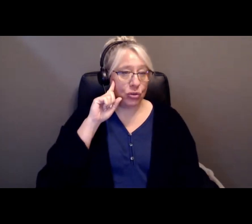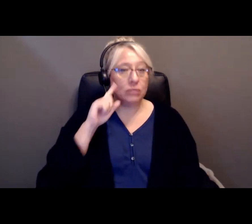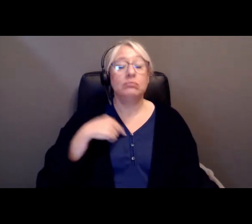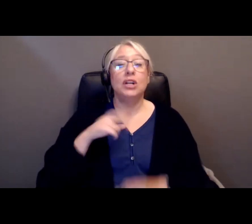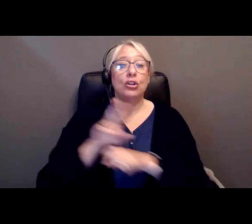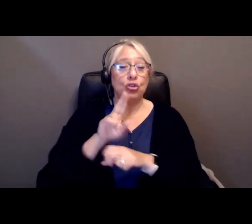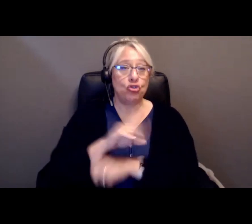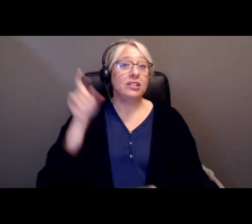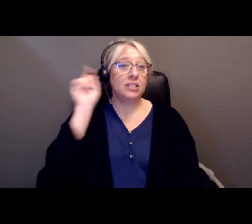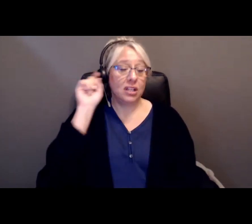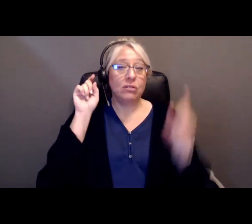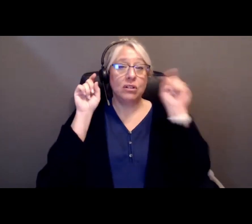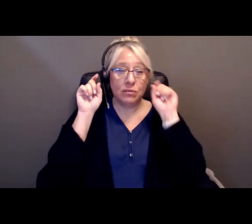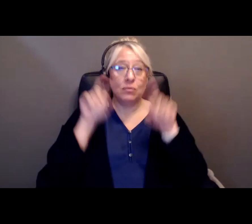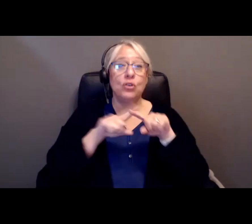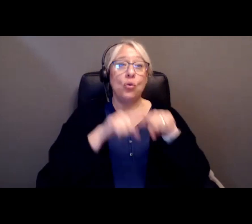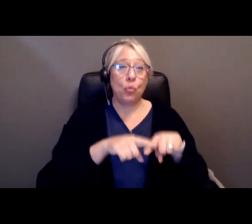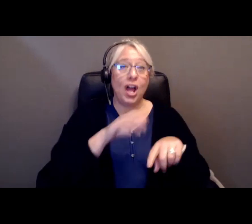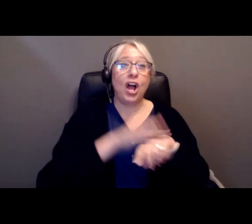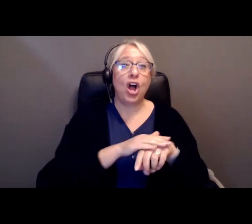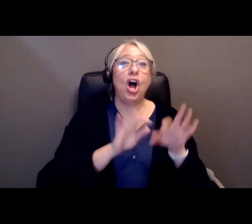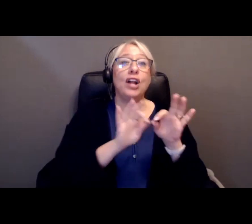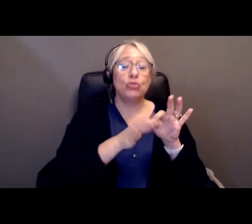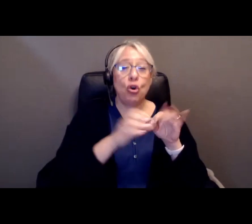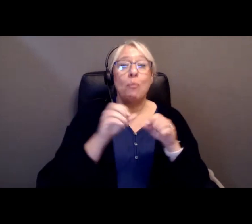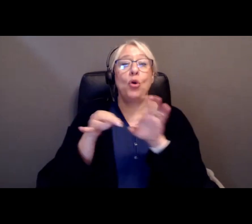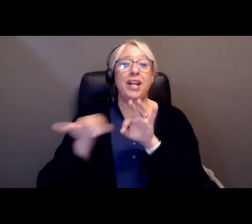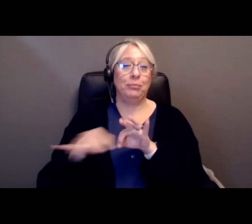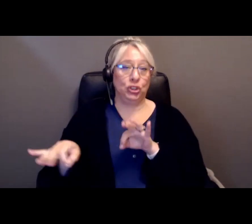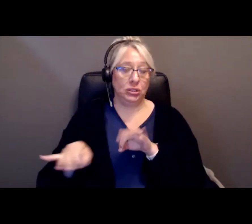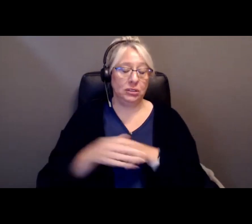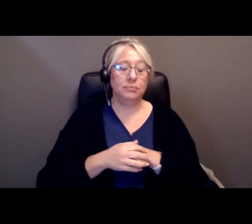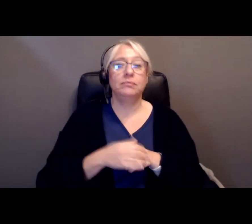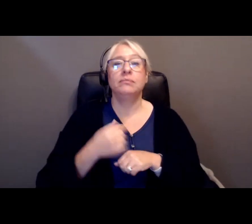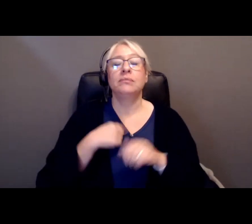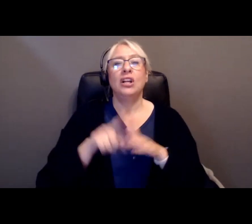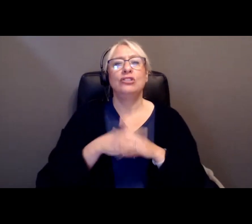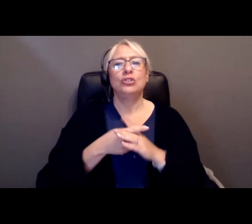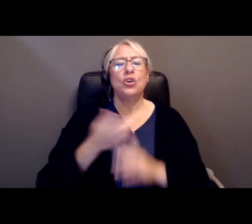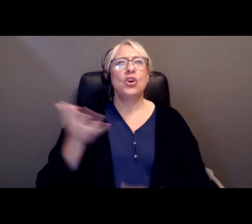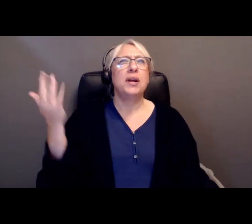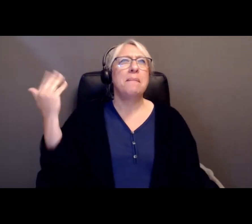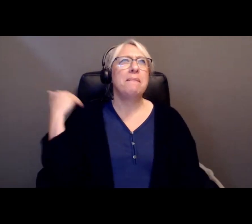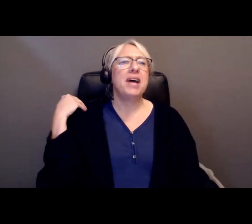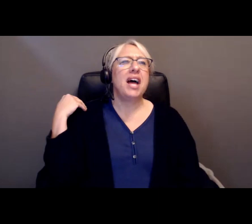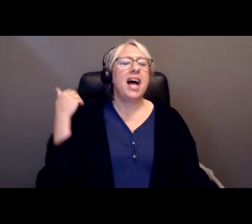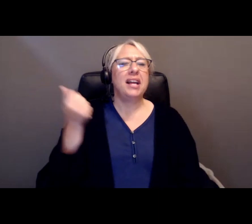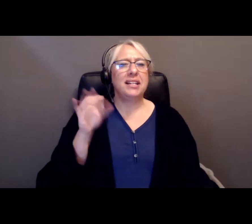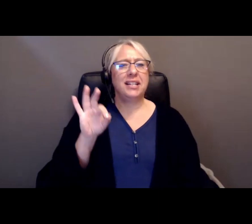and I rely on either interpreters or captionists. I started back in the field as I said in '81 and